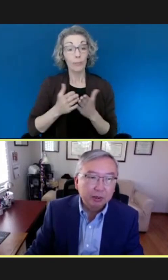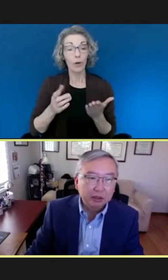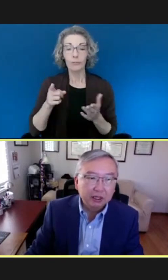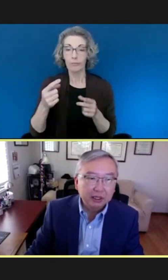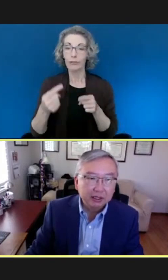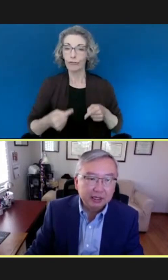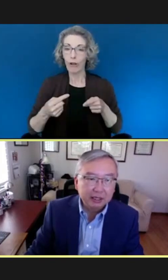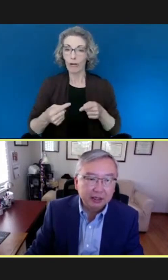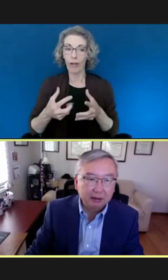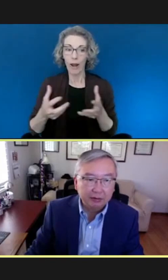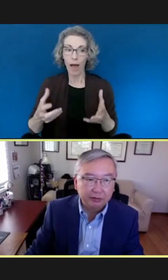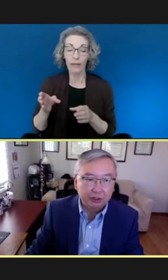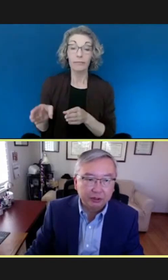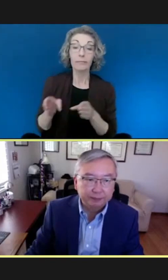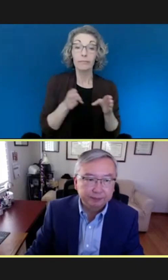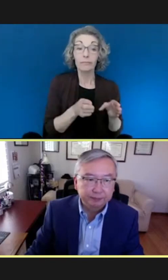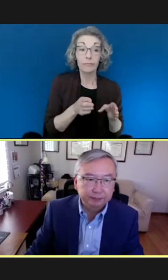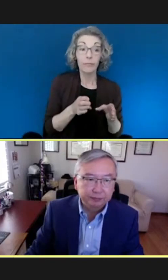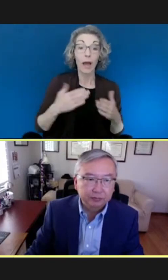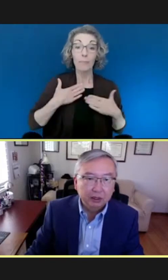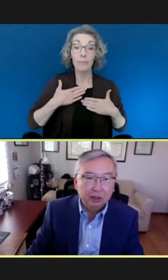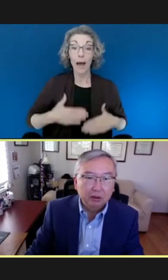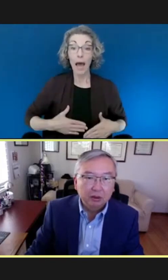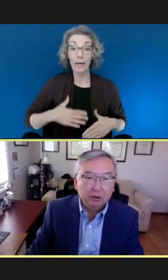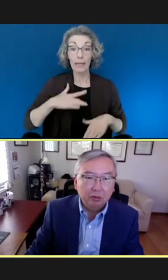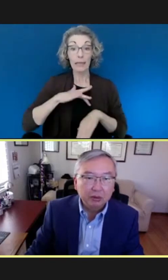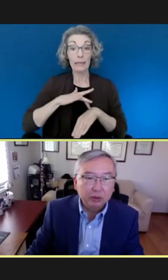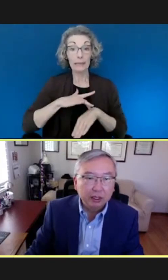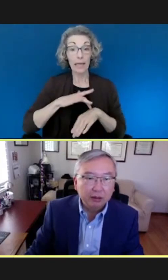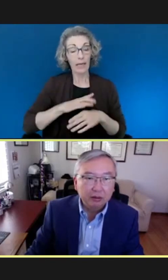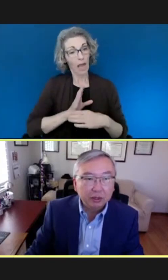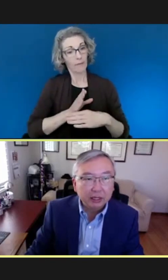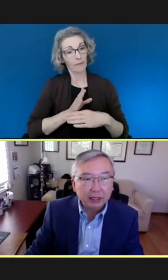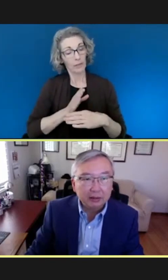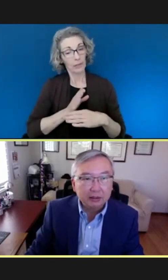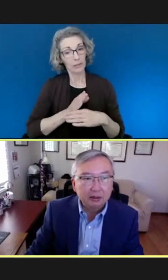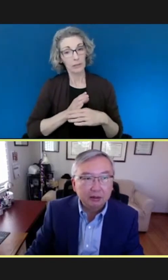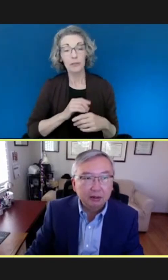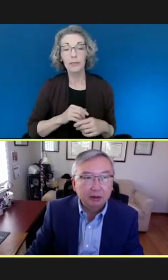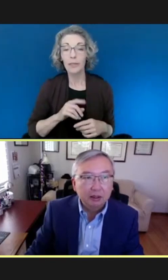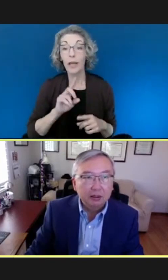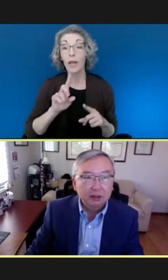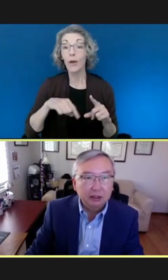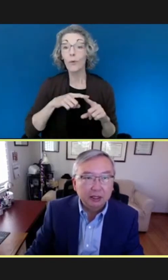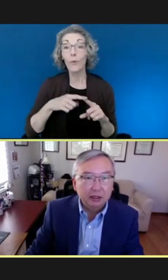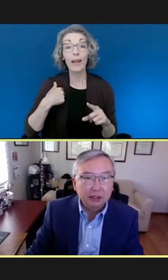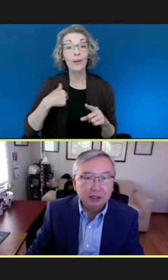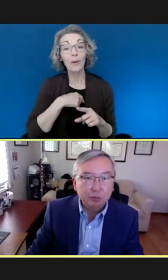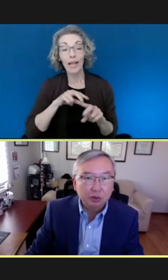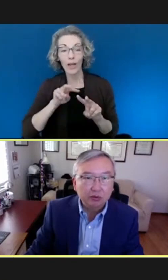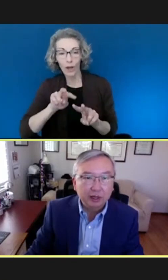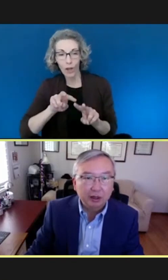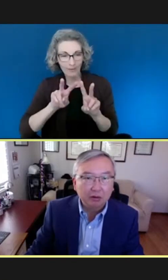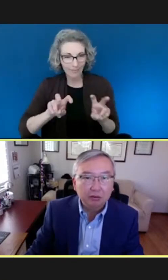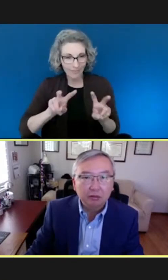Bodily-kinesthetic average. When we are looking at this profile what you can see